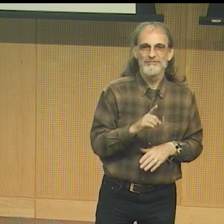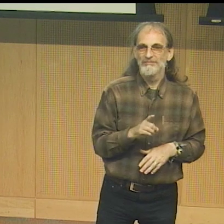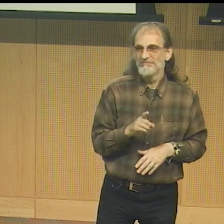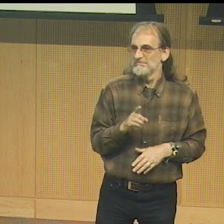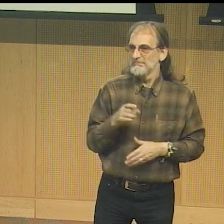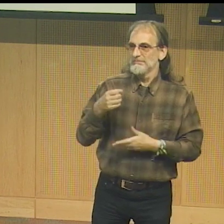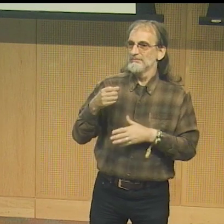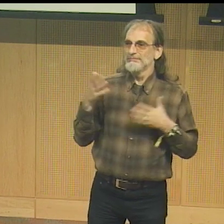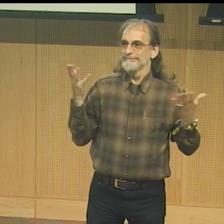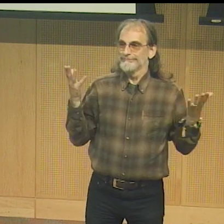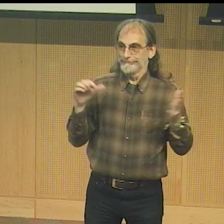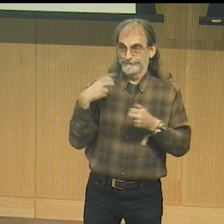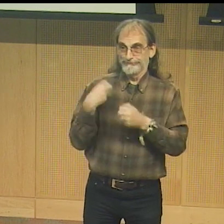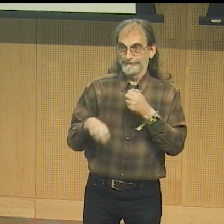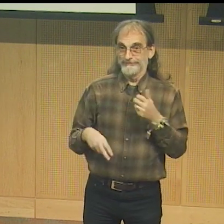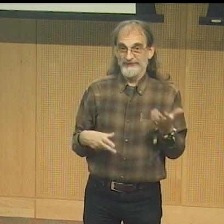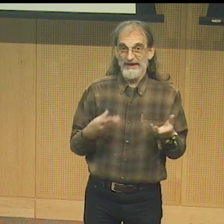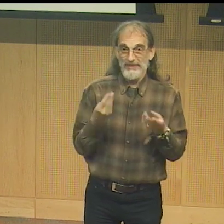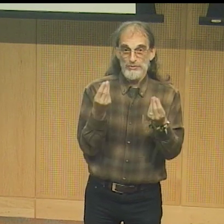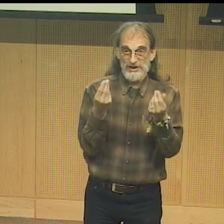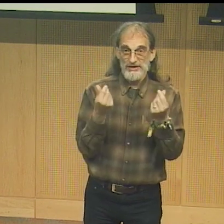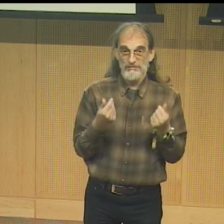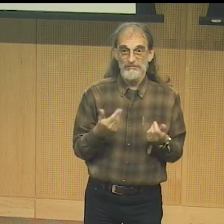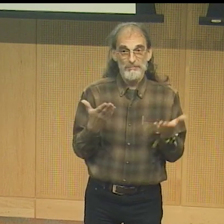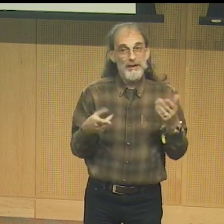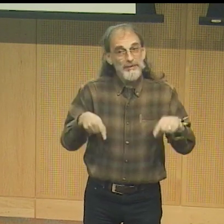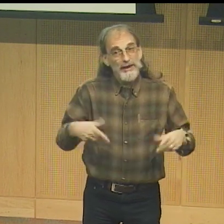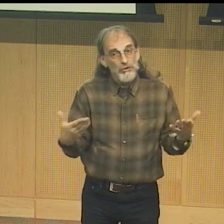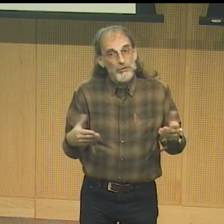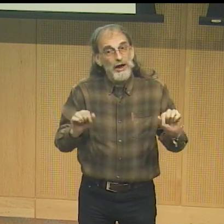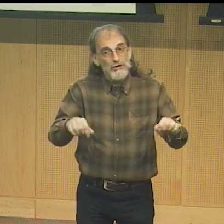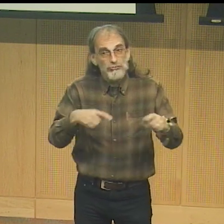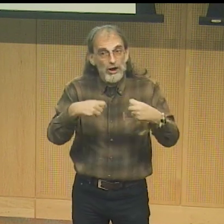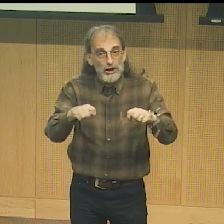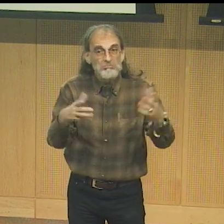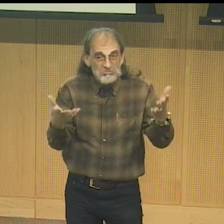that is less historically relevant, but funding is